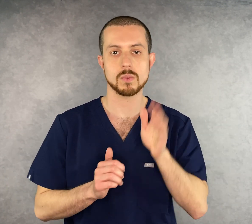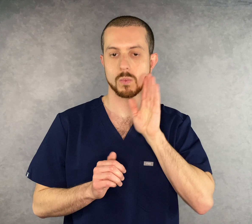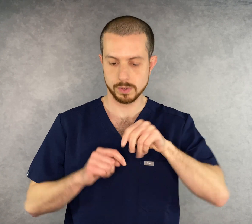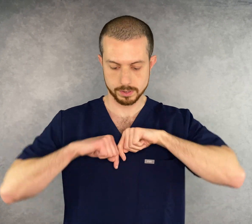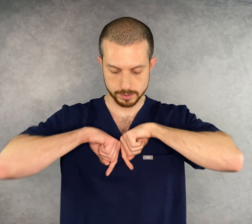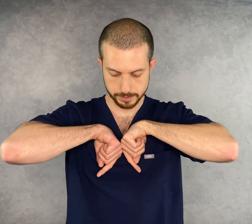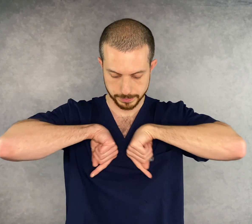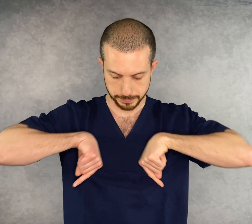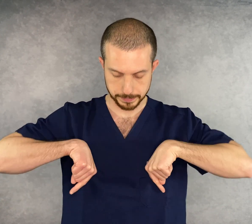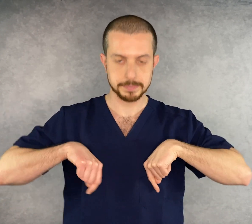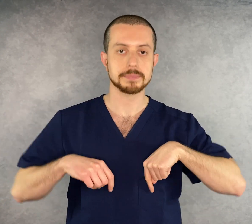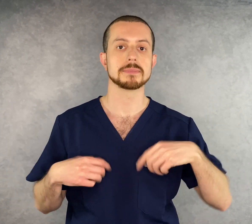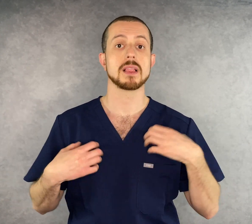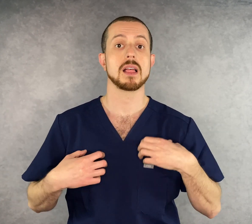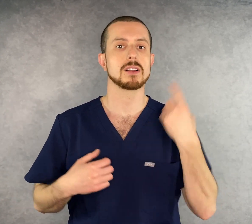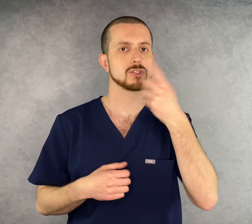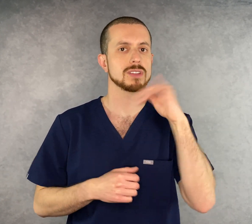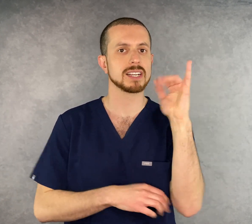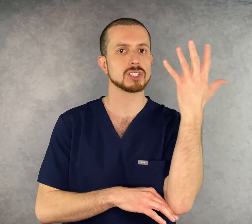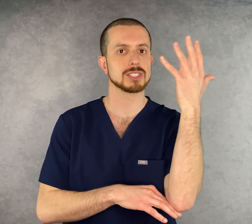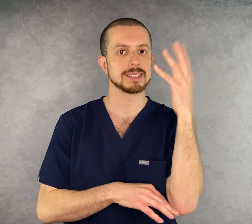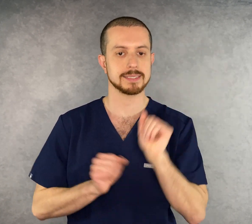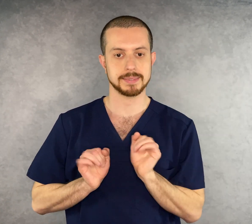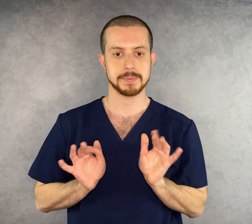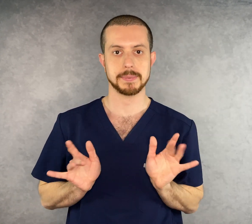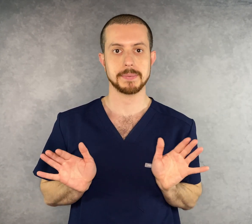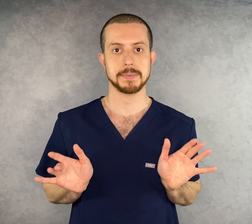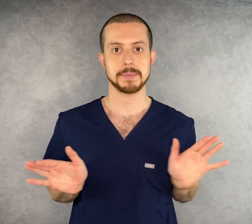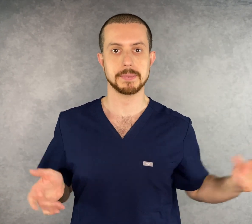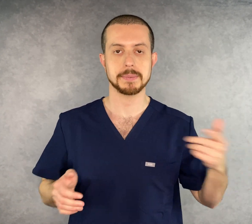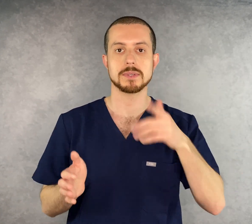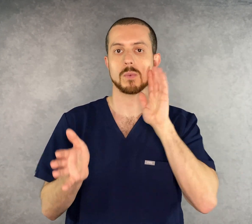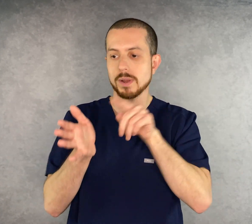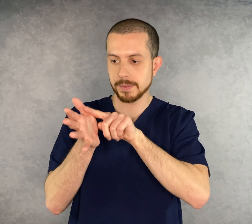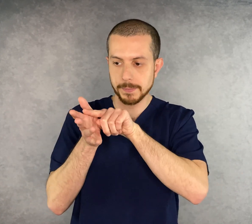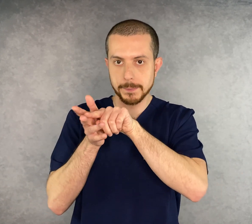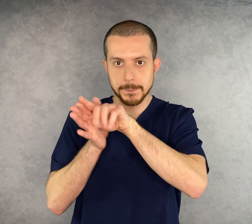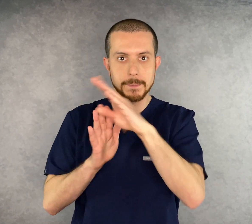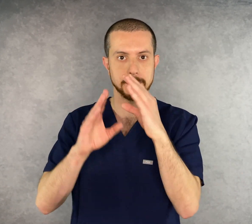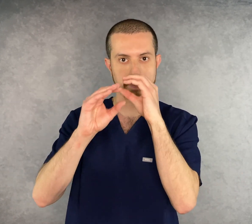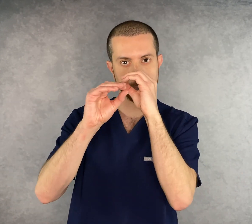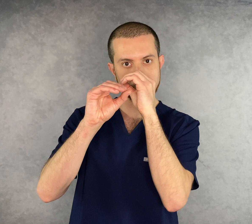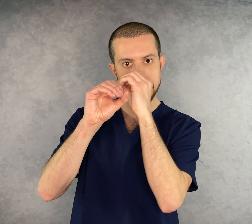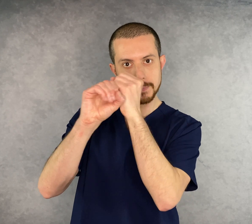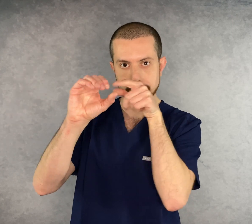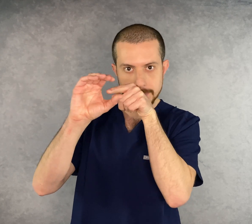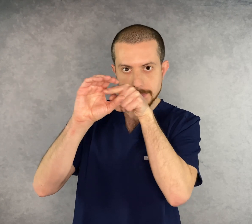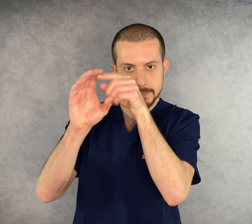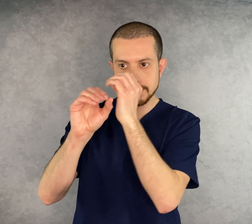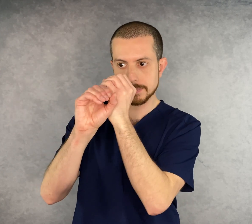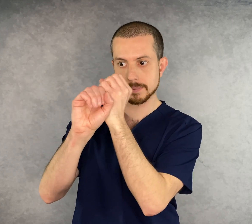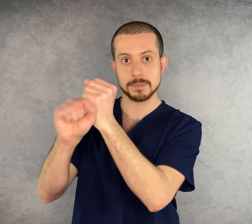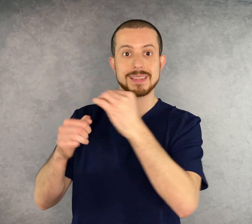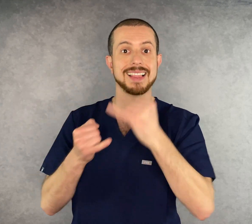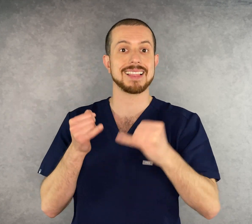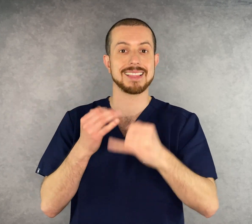It will travel through the left and right lung. Your lungs have a tree-like pattern inside with branches that get narrower as the oxygen molecule travels further